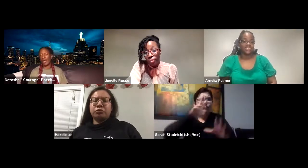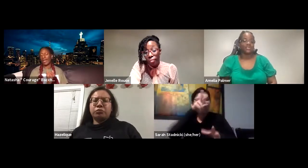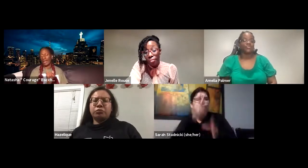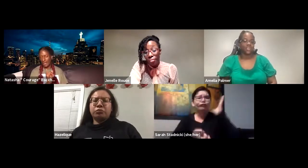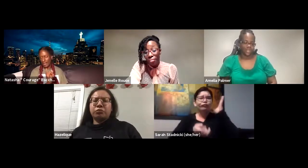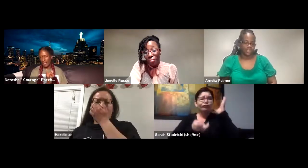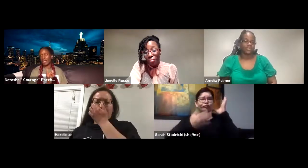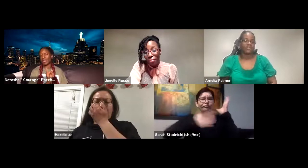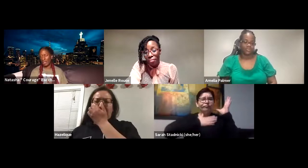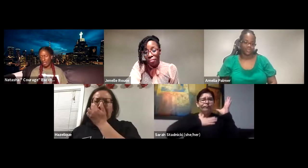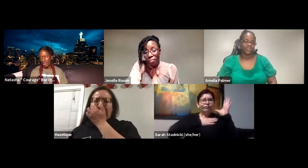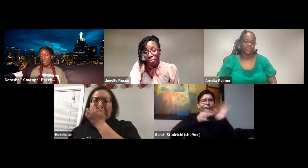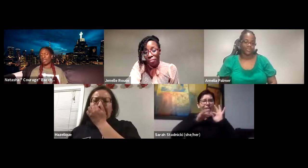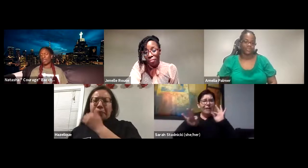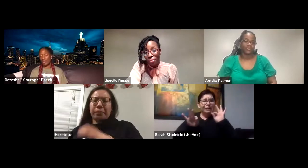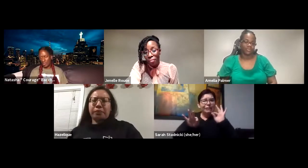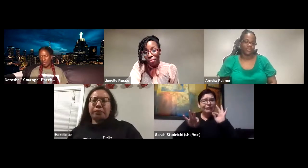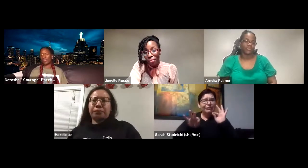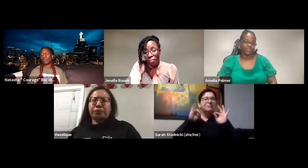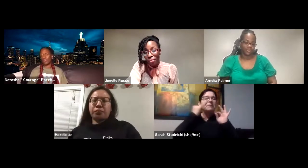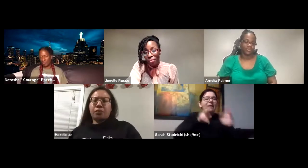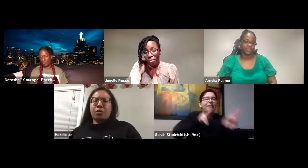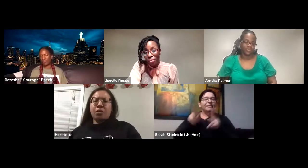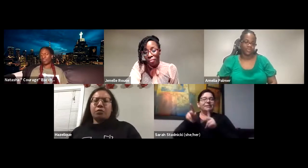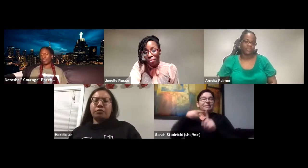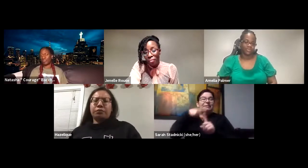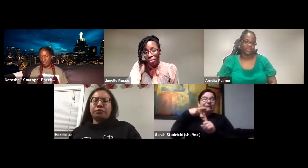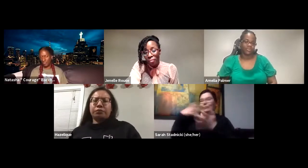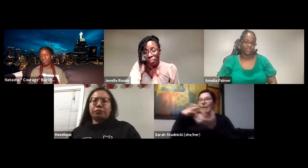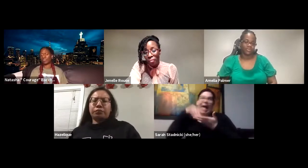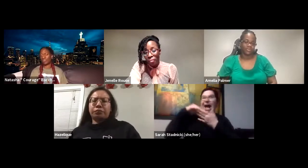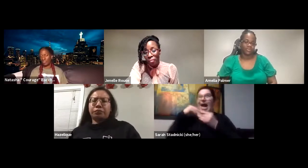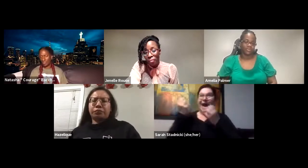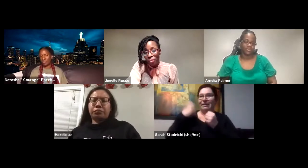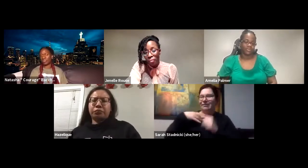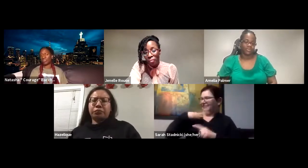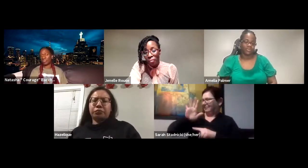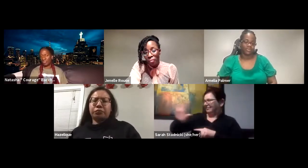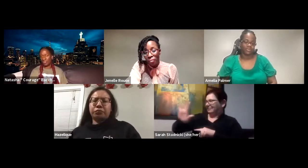knowledge but there is a certain limit, but when you think of it as your own language and then